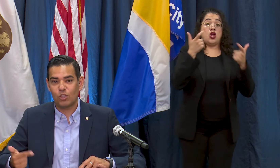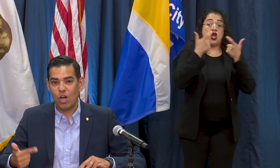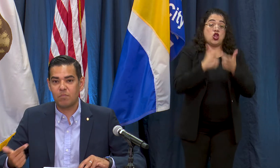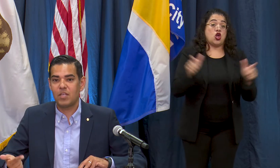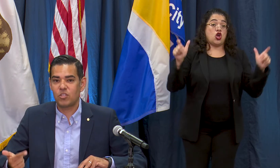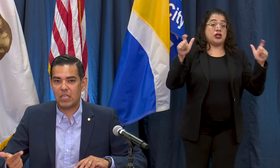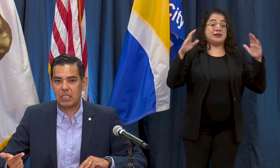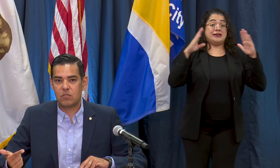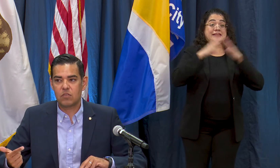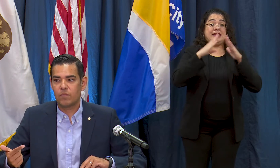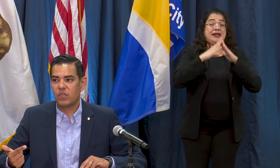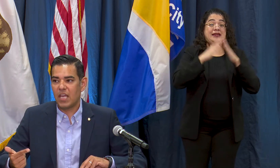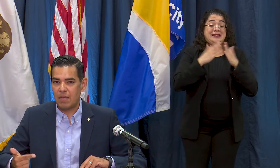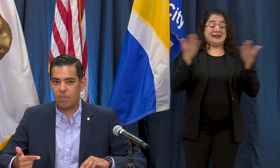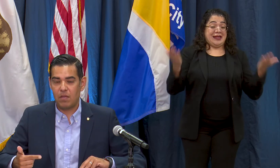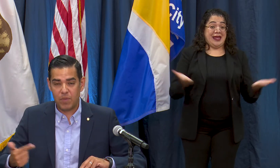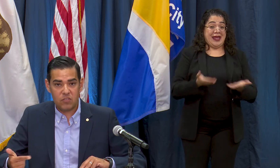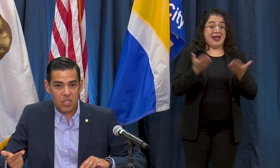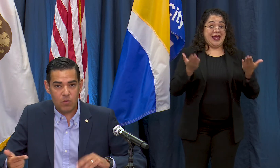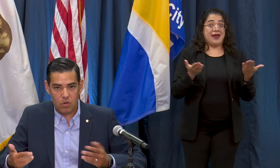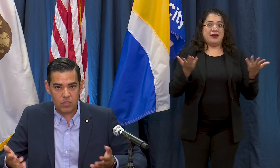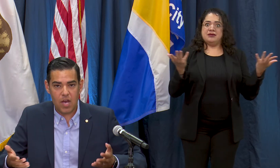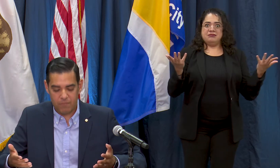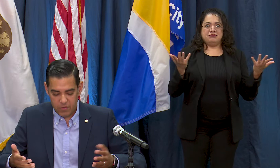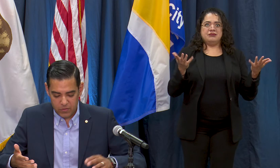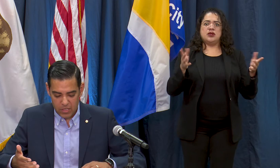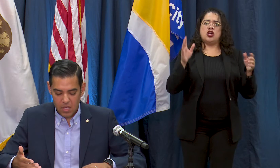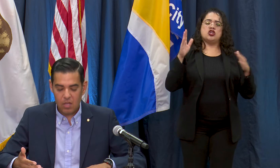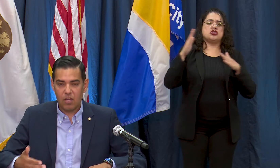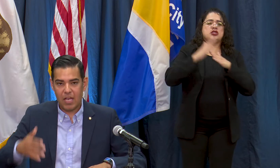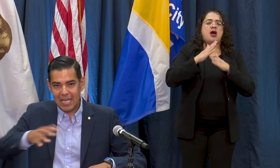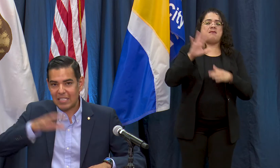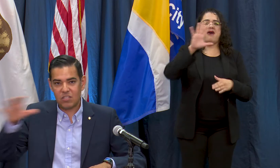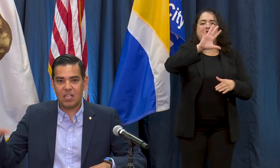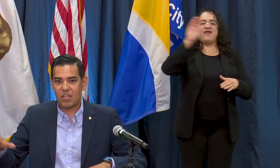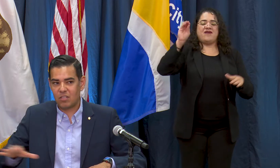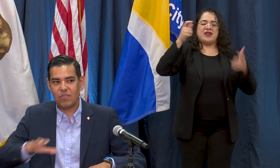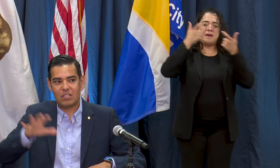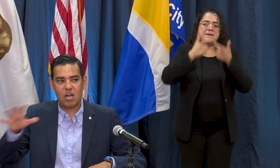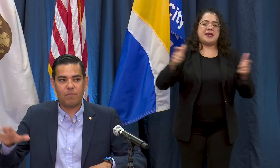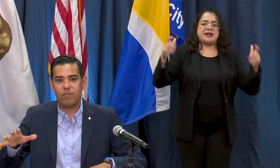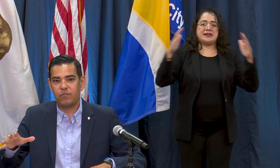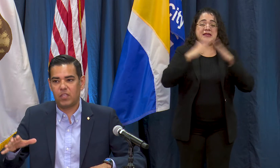Long Beach is a big city, we're in the top 50. Any city that's in that top 50